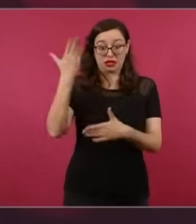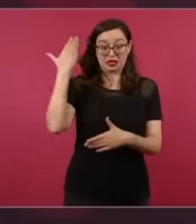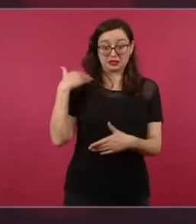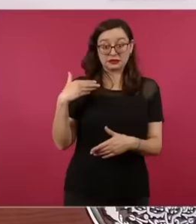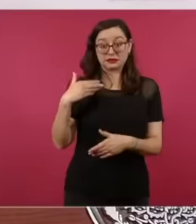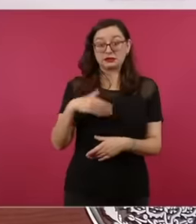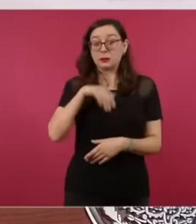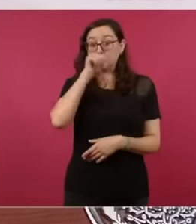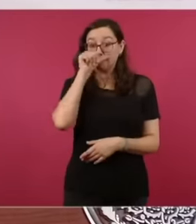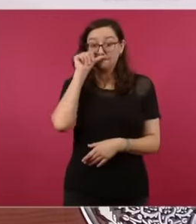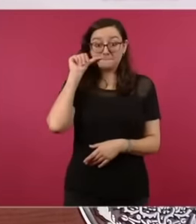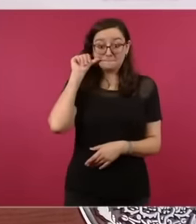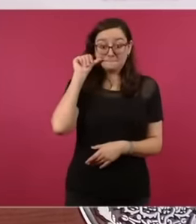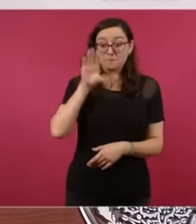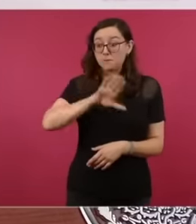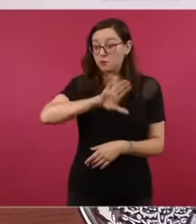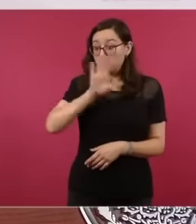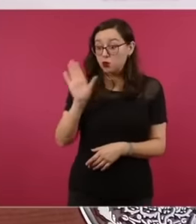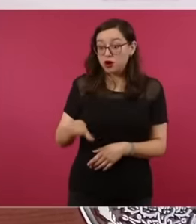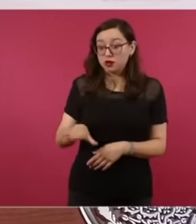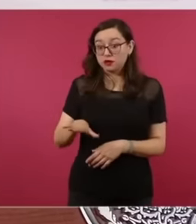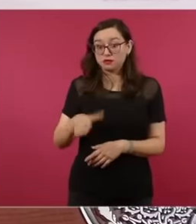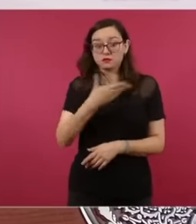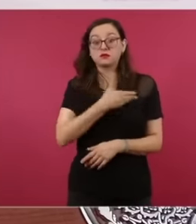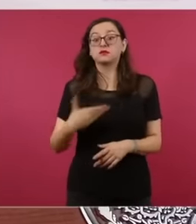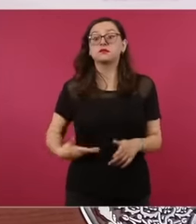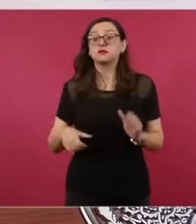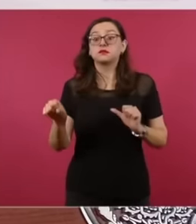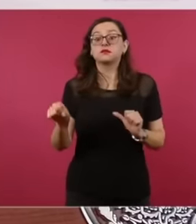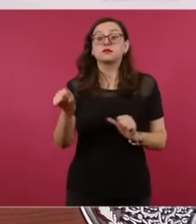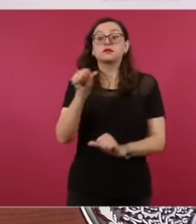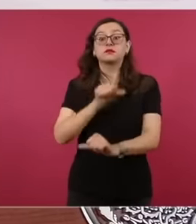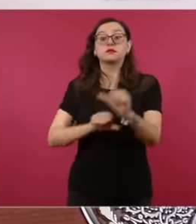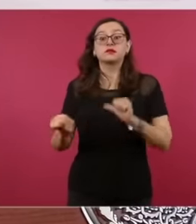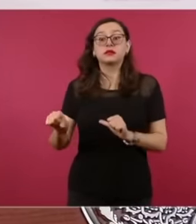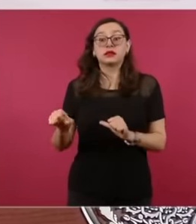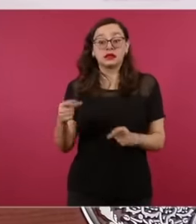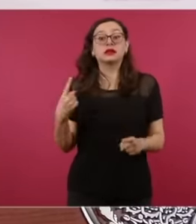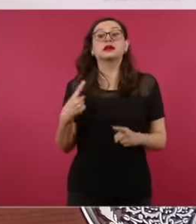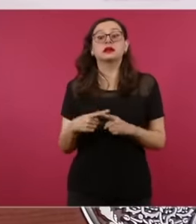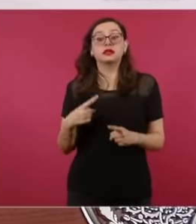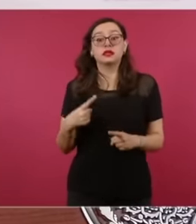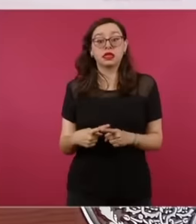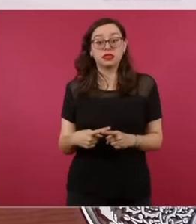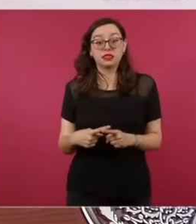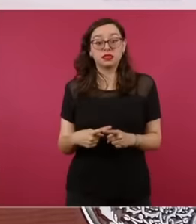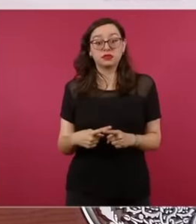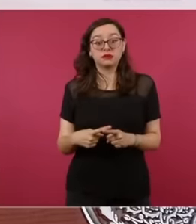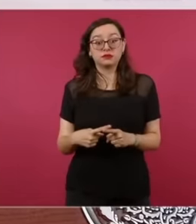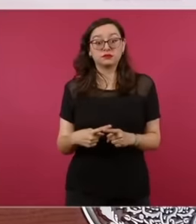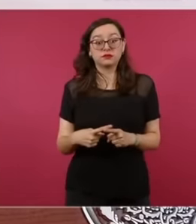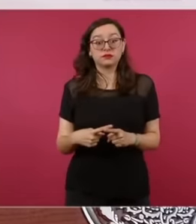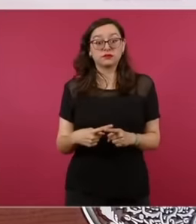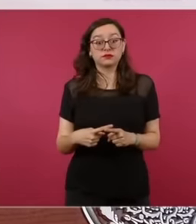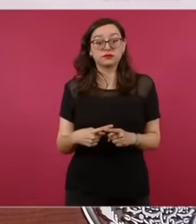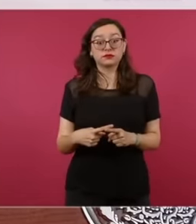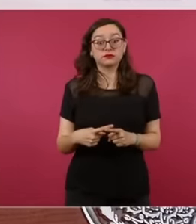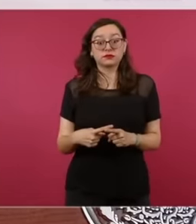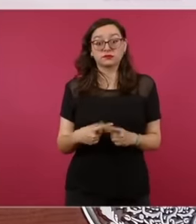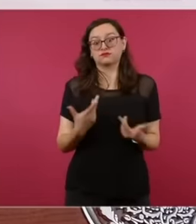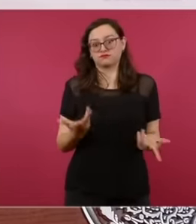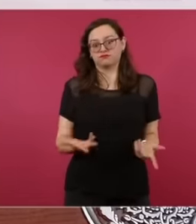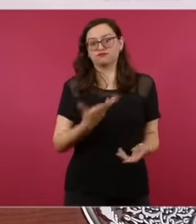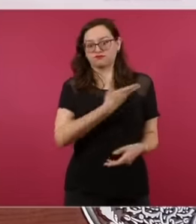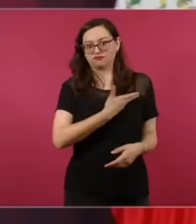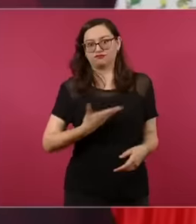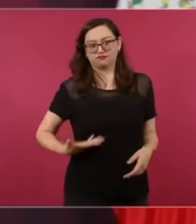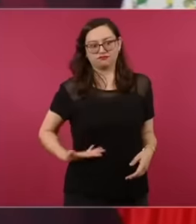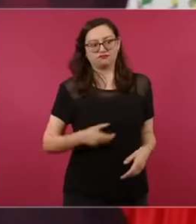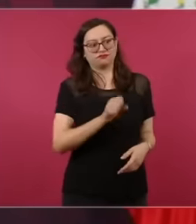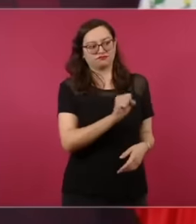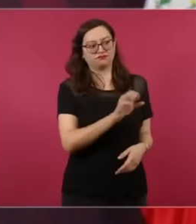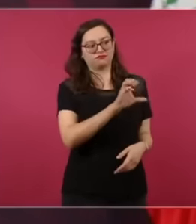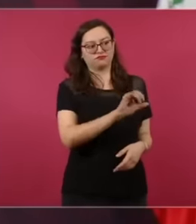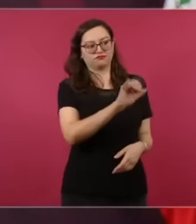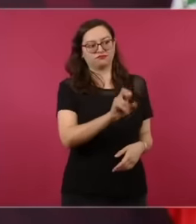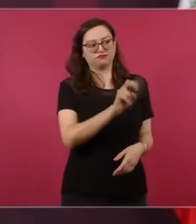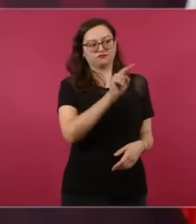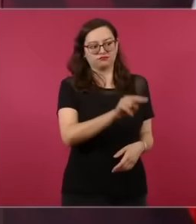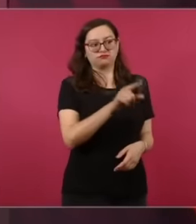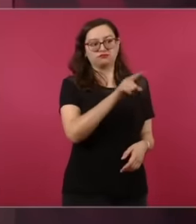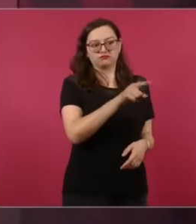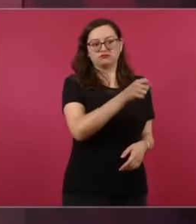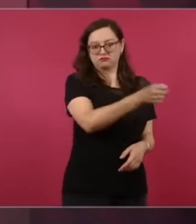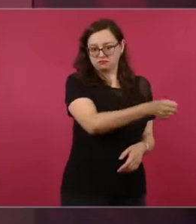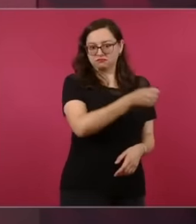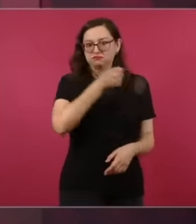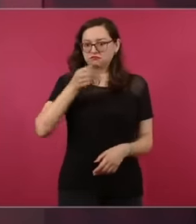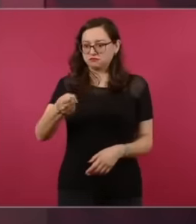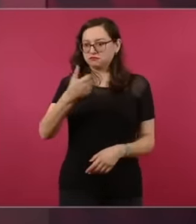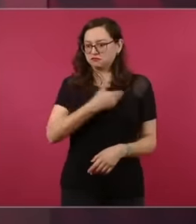replaces him as interim president is the president of the Supreme Court, Sebastián